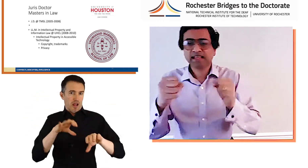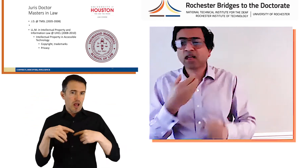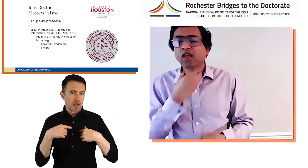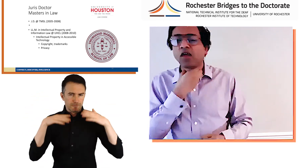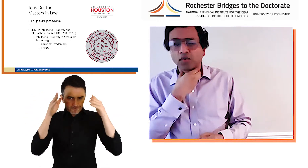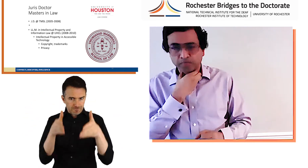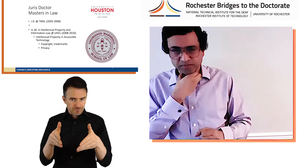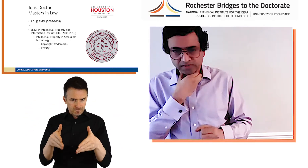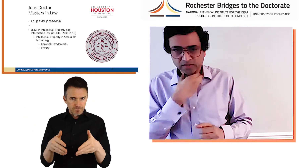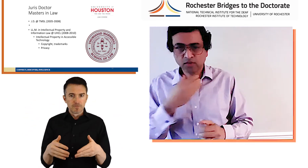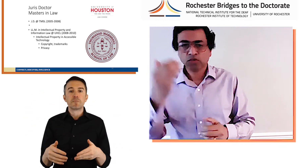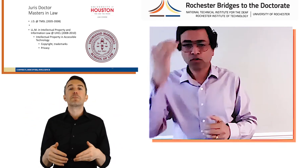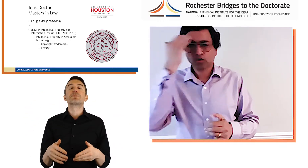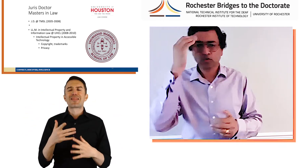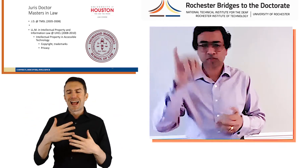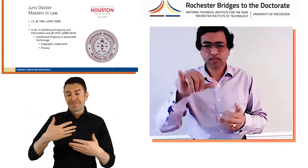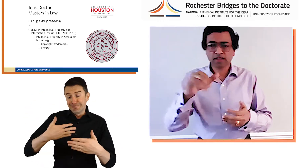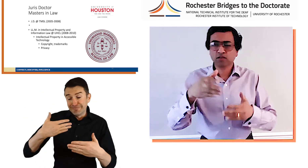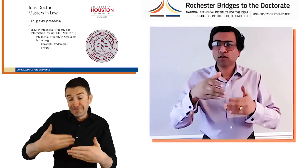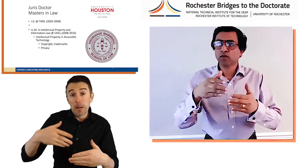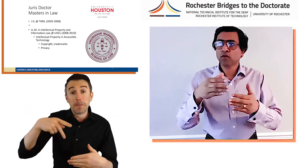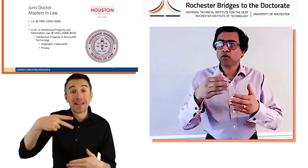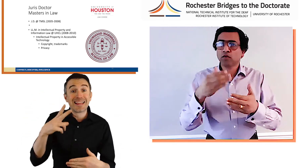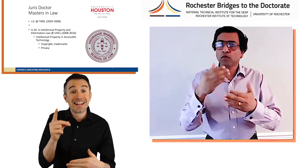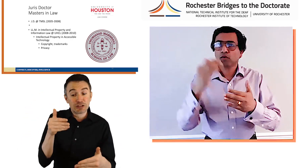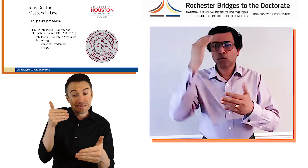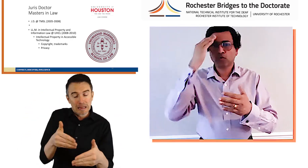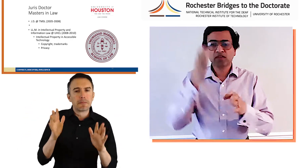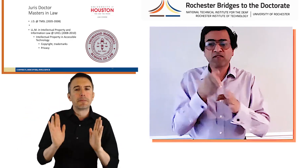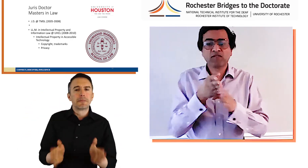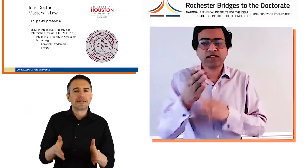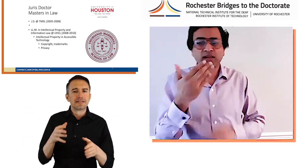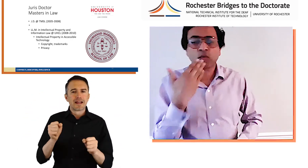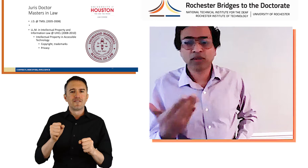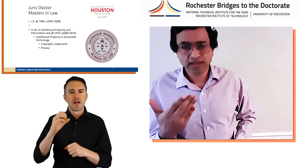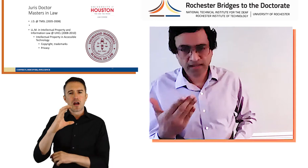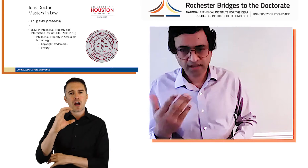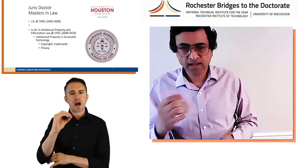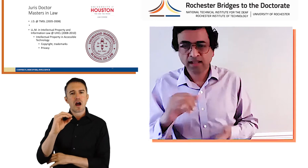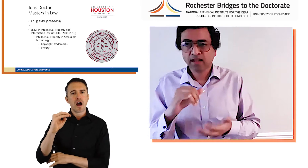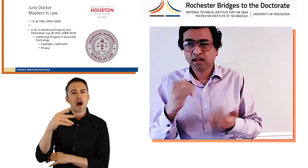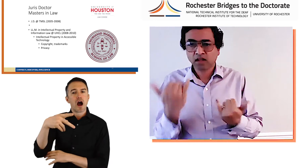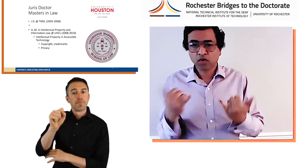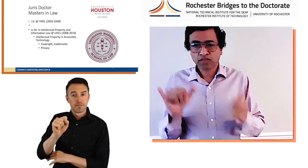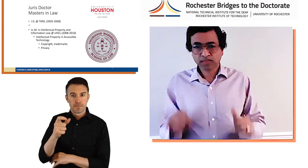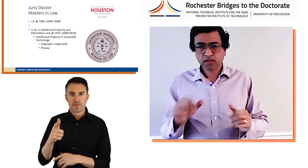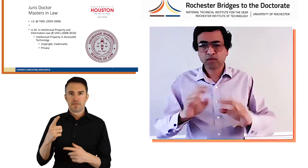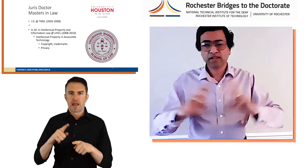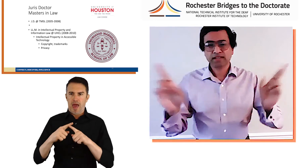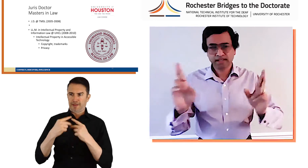and then after that, I had to take the comps, the comprehensive exams, to prove that I